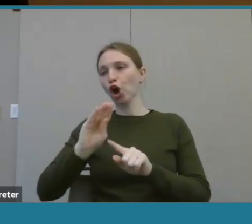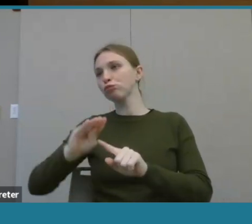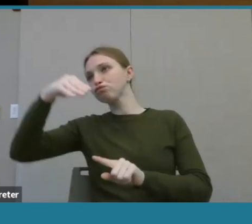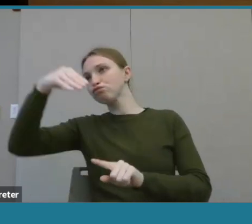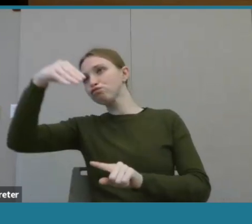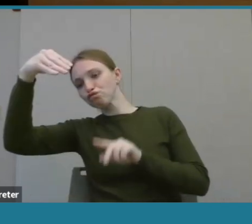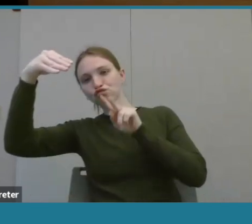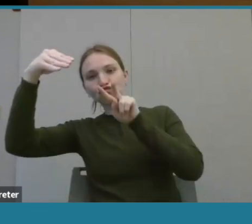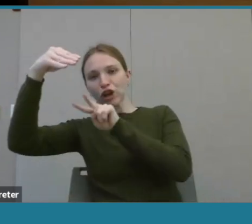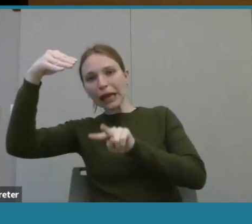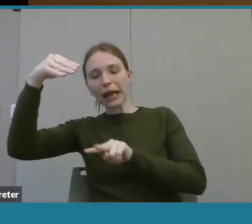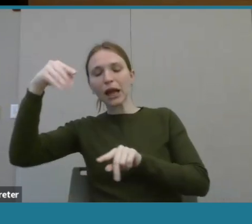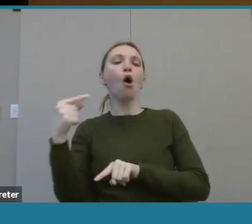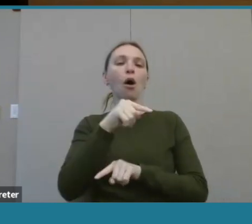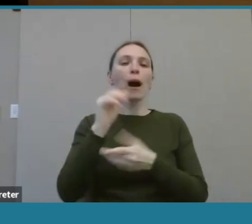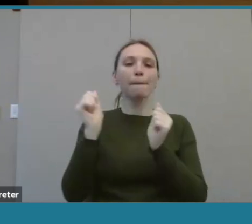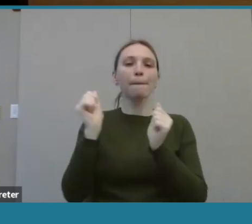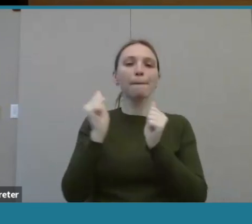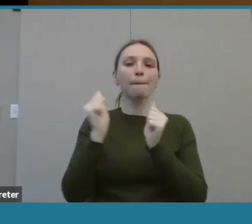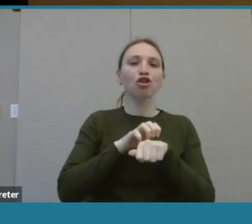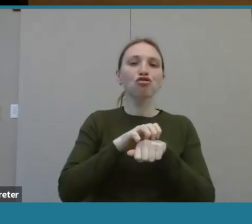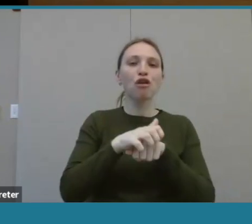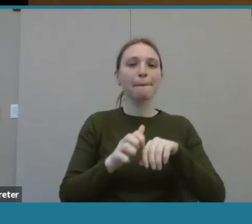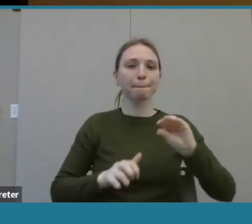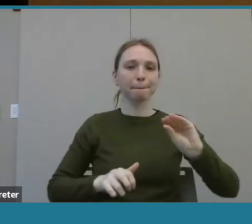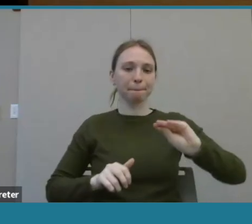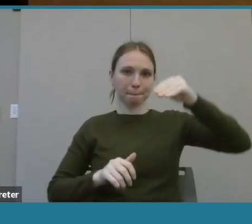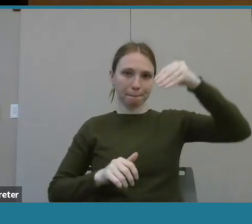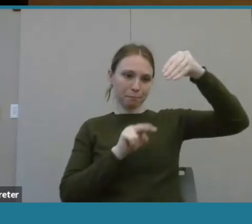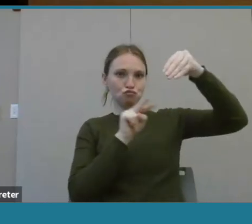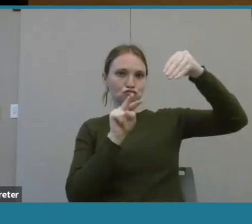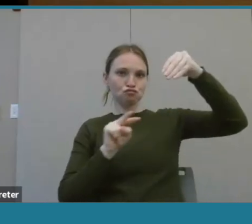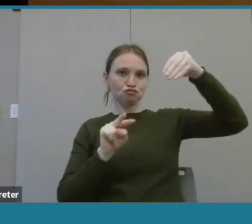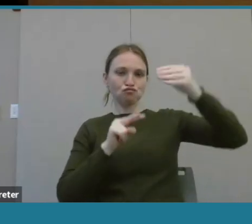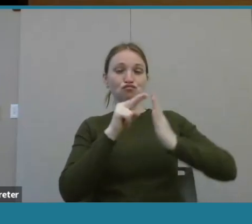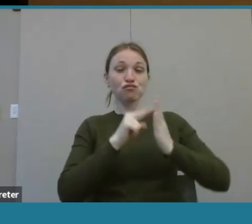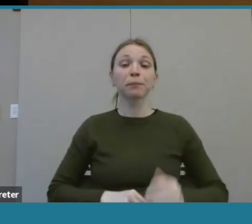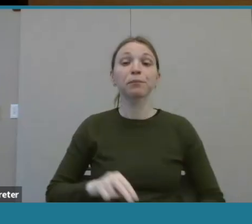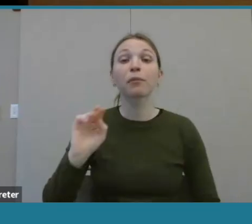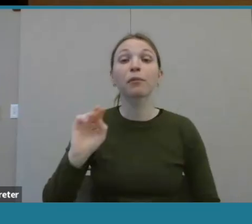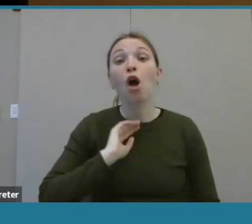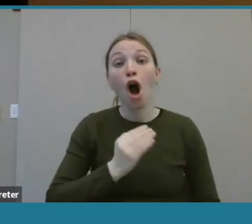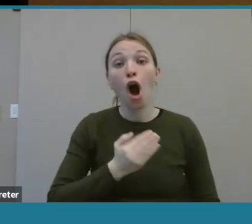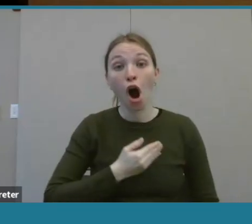kind of sweet treat for a gorilla. Our prototypes started off looking like the greatest science fair